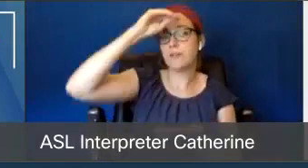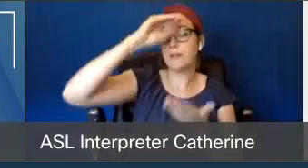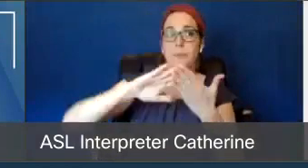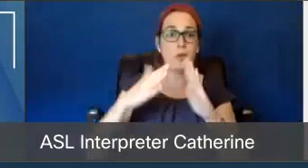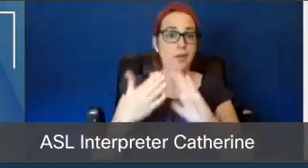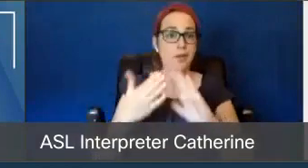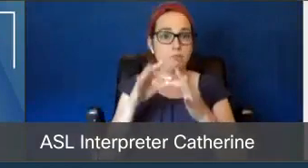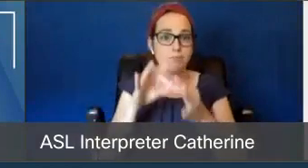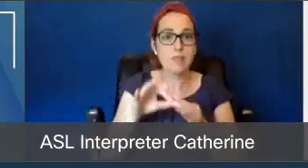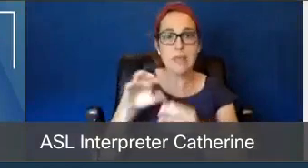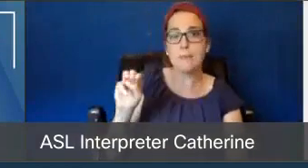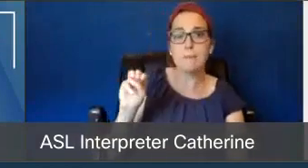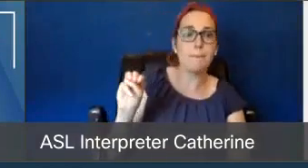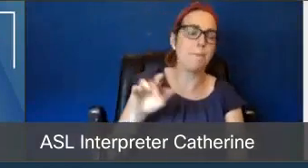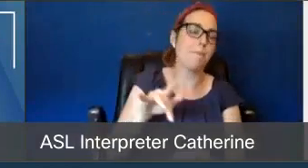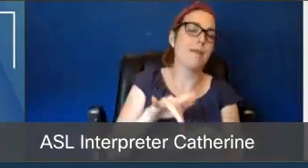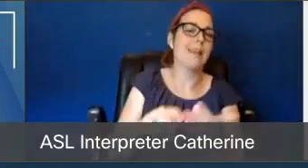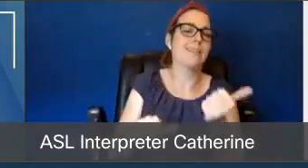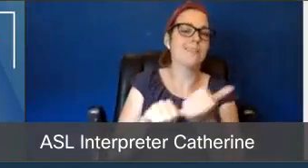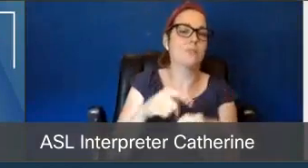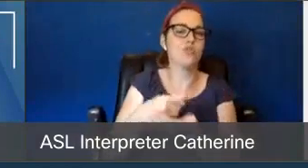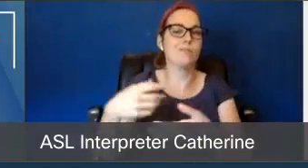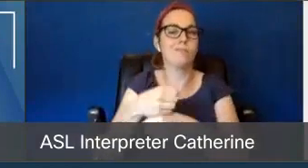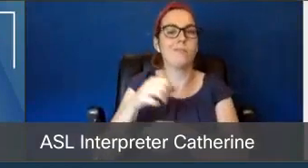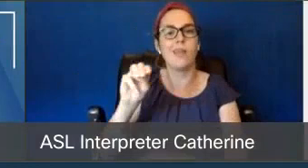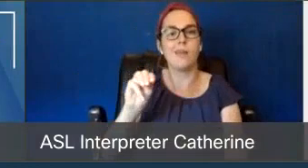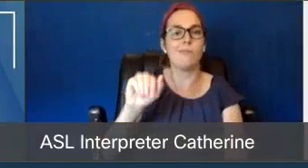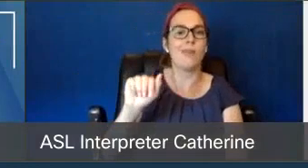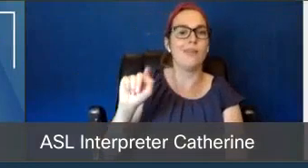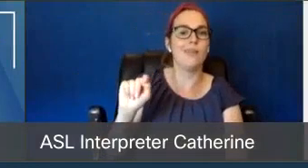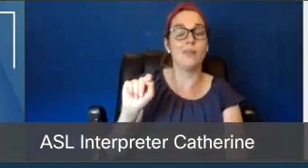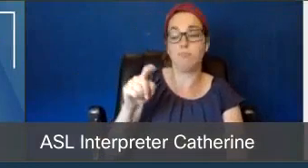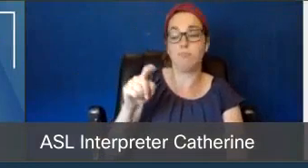assisted treatment for our final event in the three-part series that has been presented